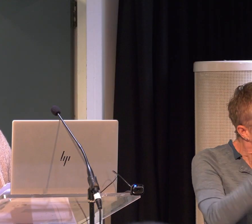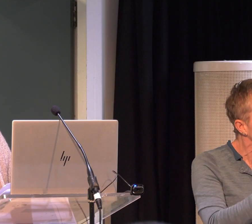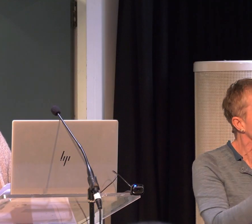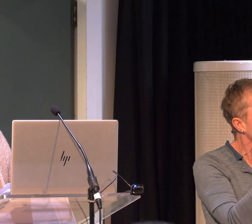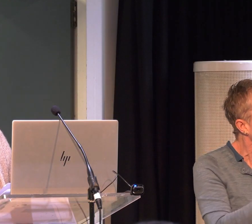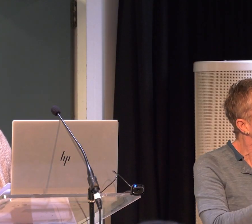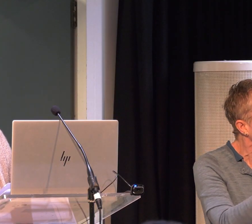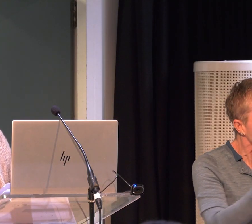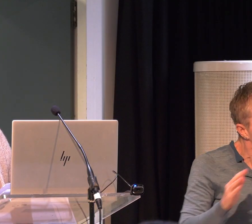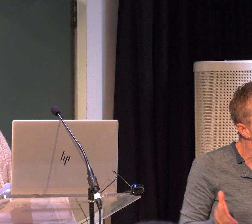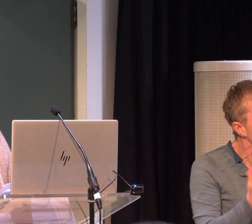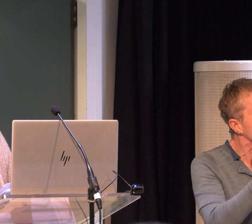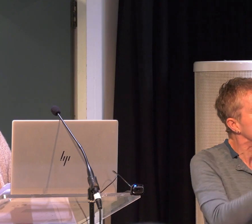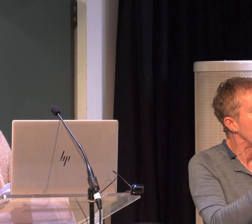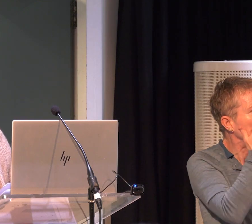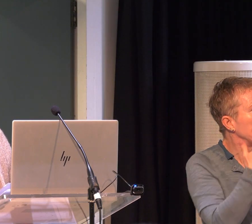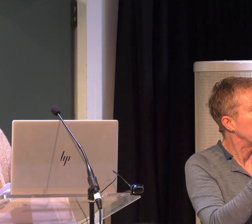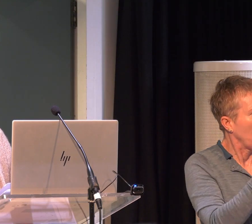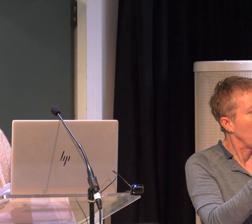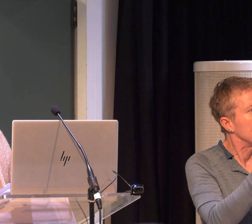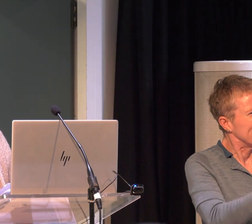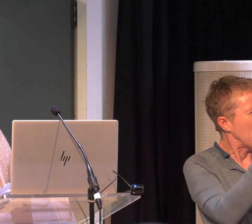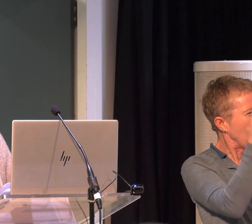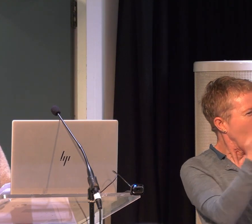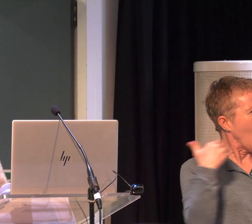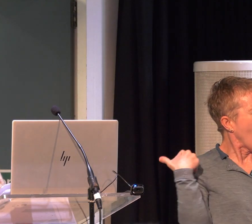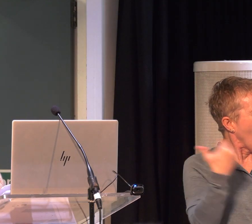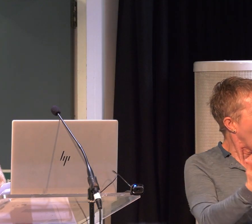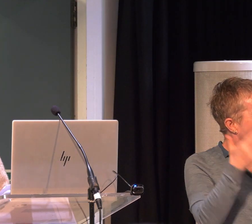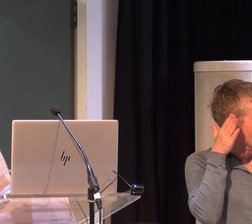and have long focused on disability arts. Our inclusive youth arts programme